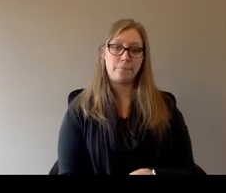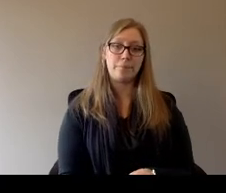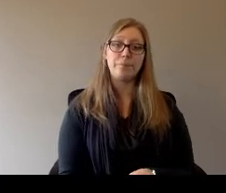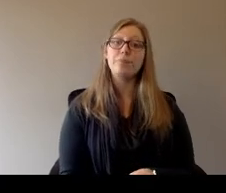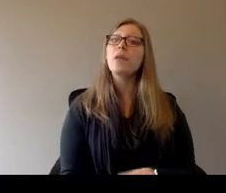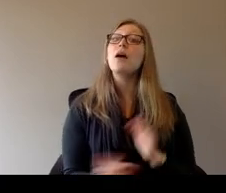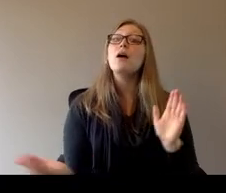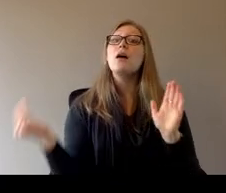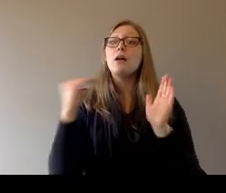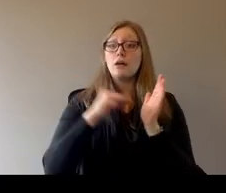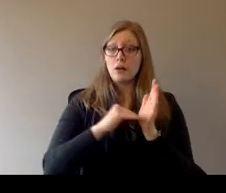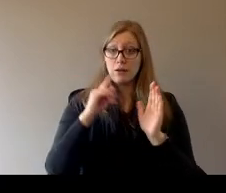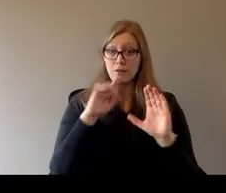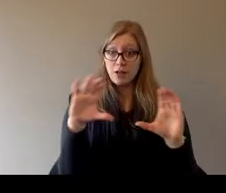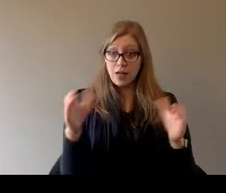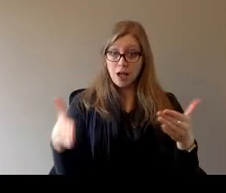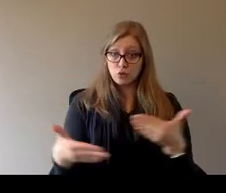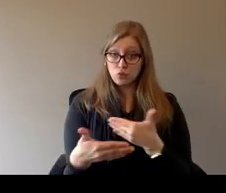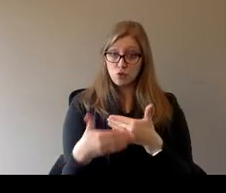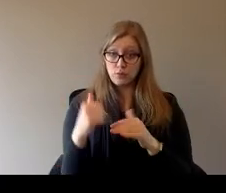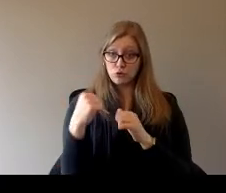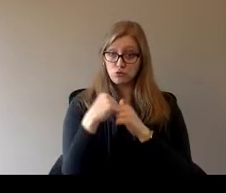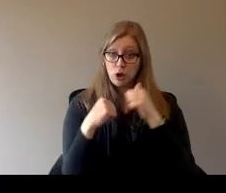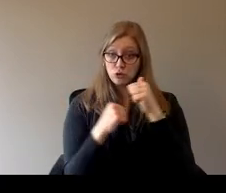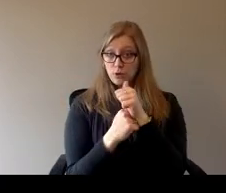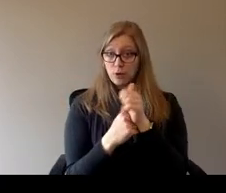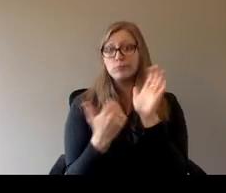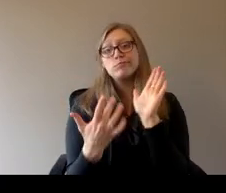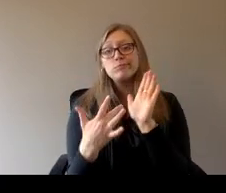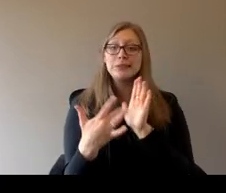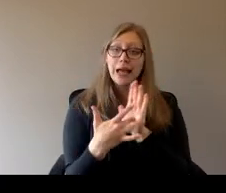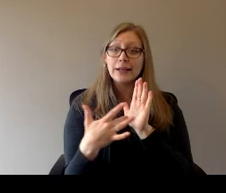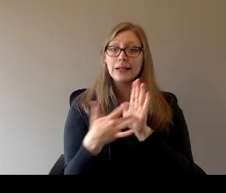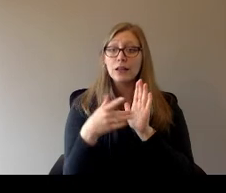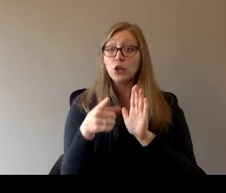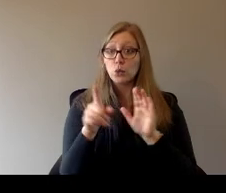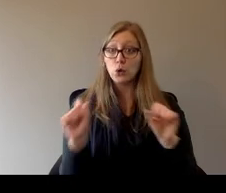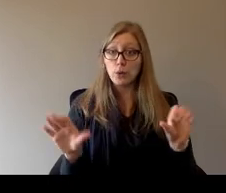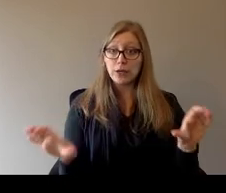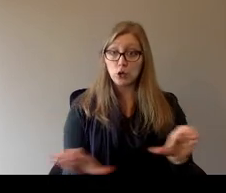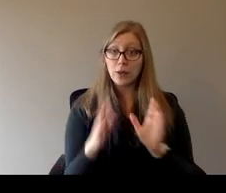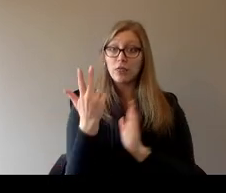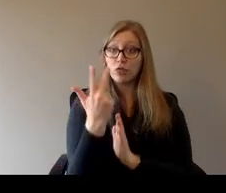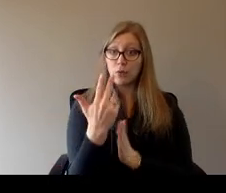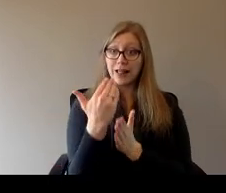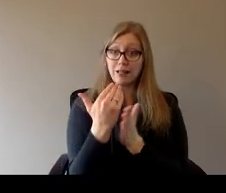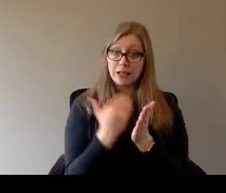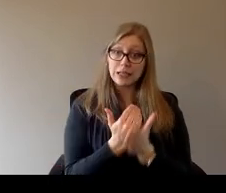Again, for the classroom structure, technically you could be doing these three lessons, Monday,